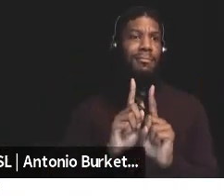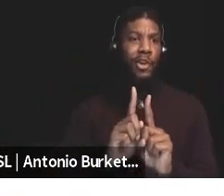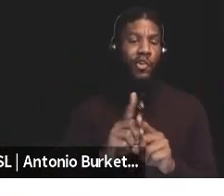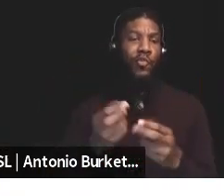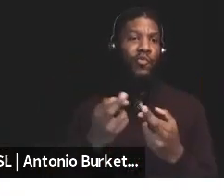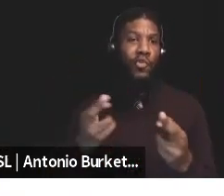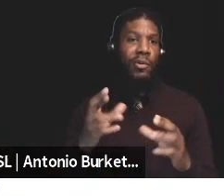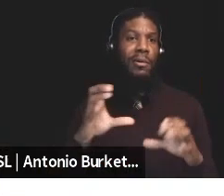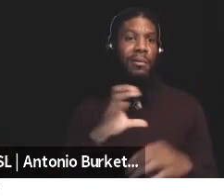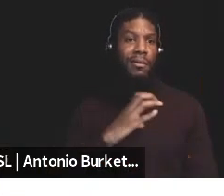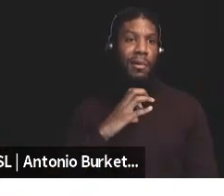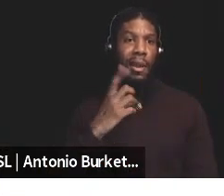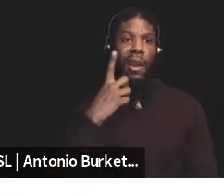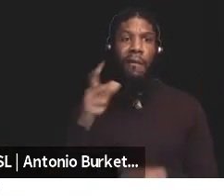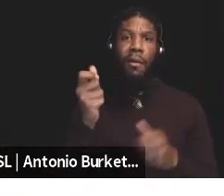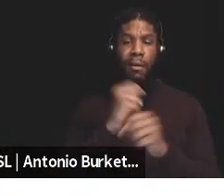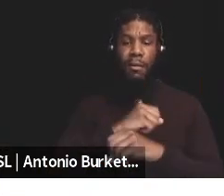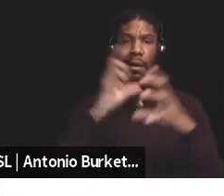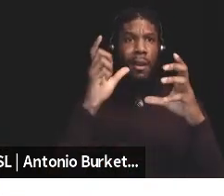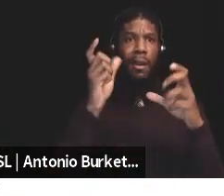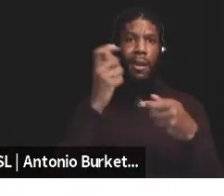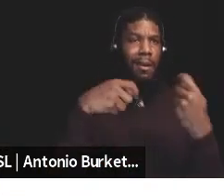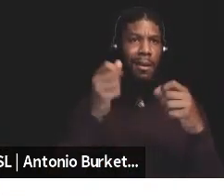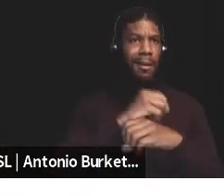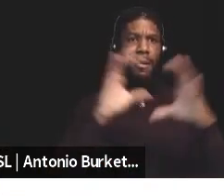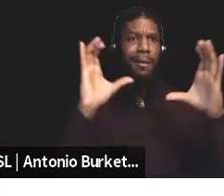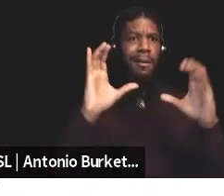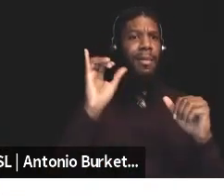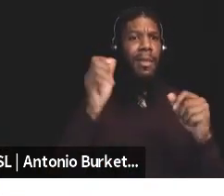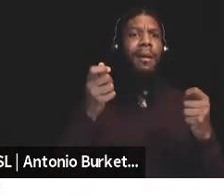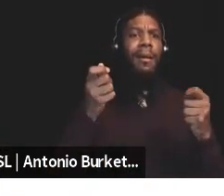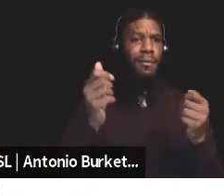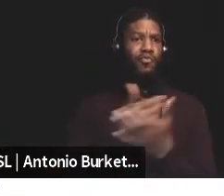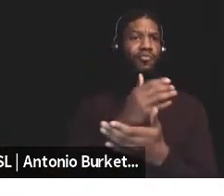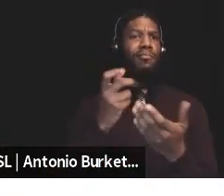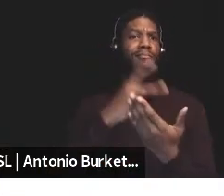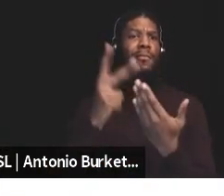the OWCA's mentoring program. So, Meg, your mention of that IWCA mentoring program was a great